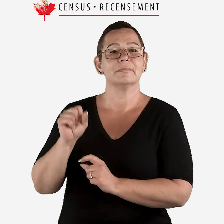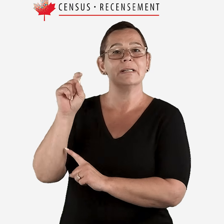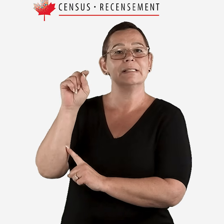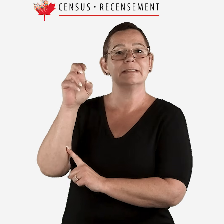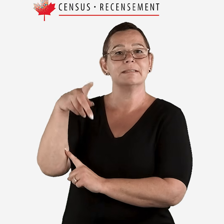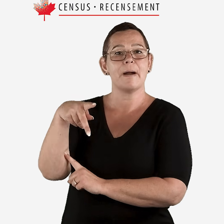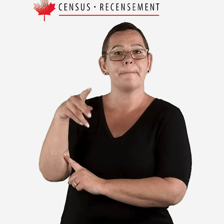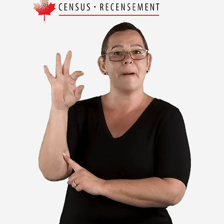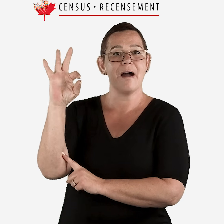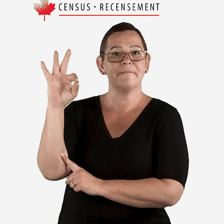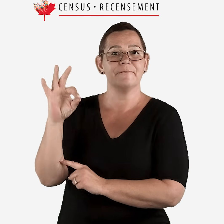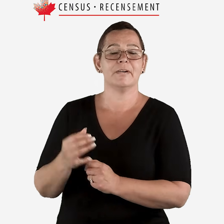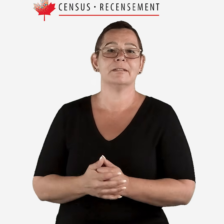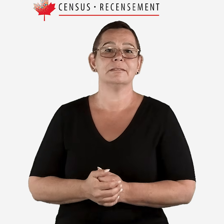Step F